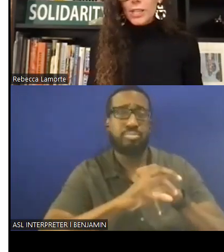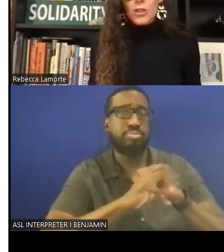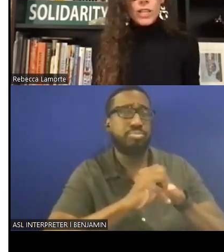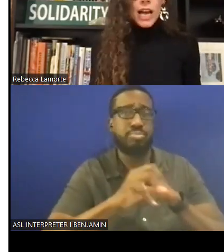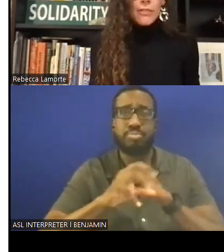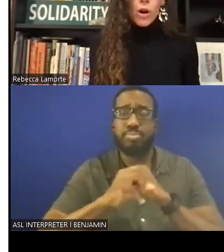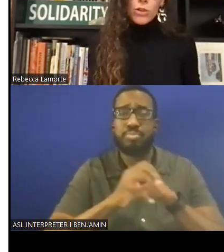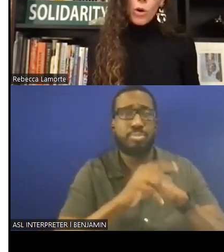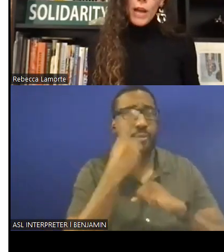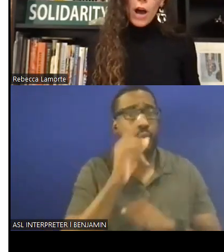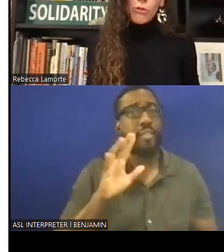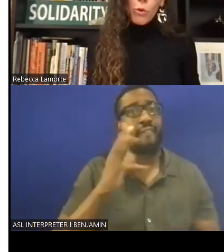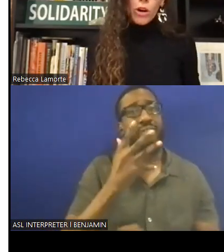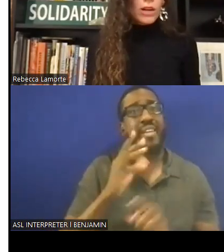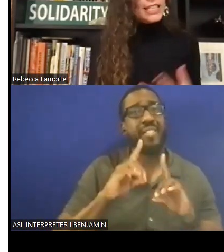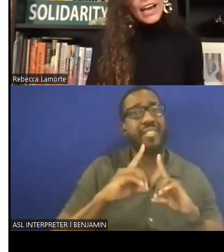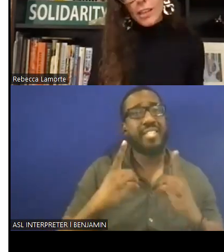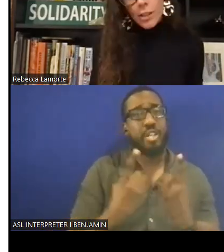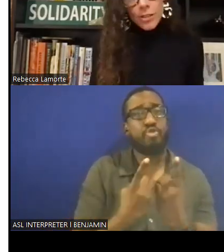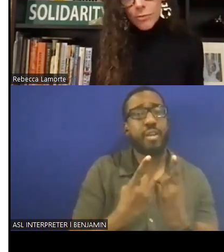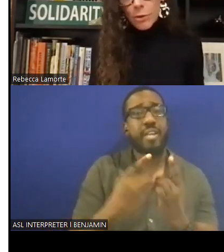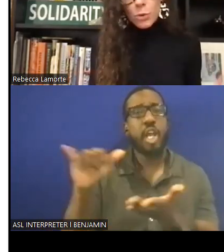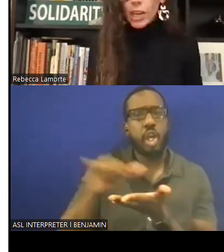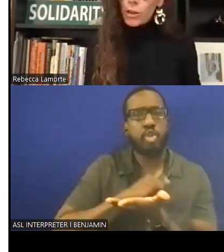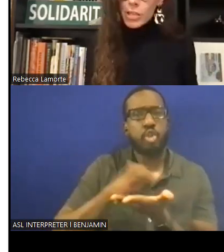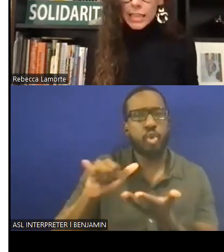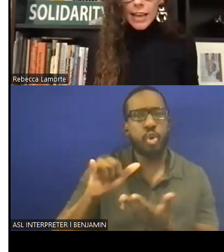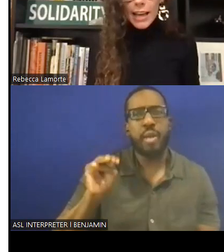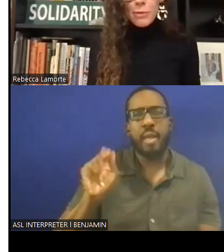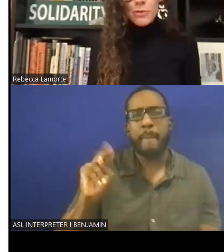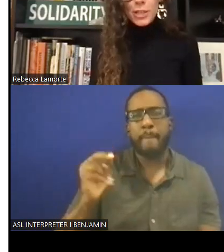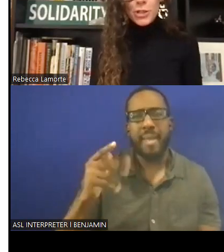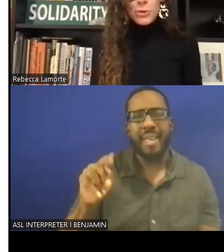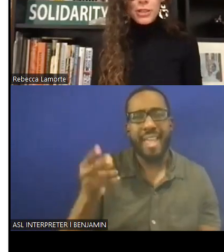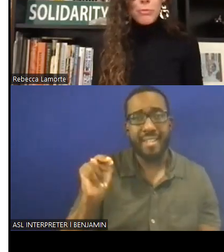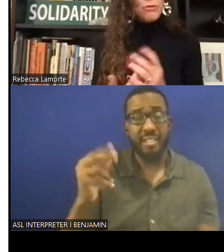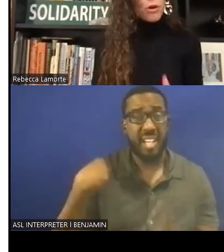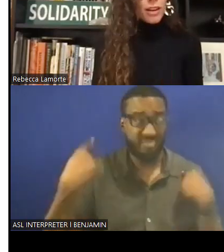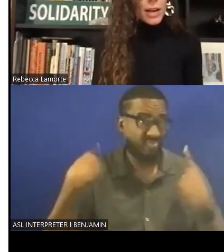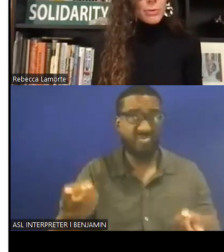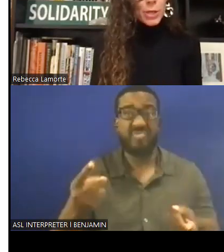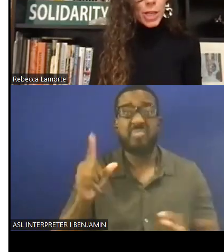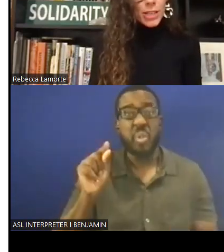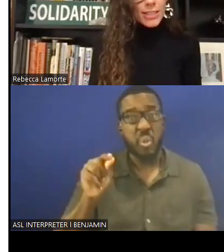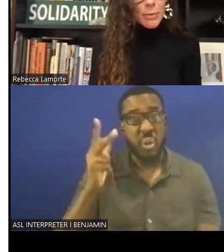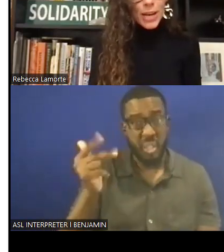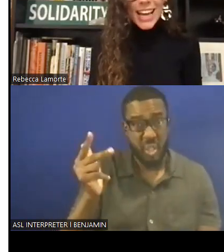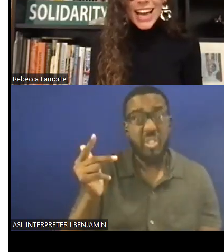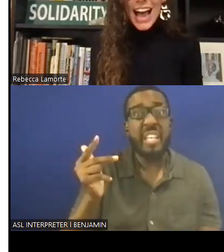a district I have called home now for 10 years from 2013. I moved here shortly before I was pushed on the subway.